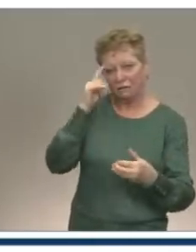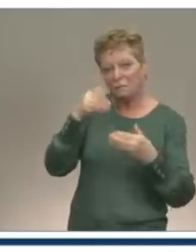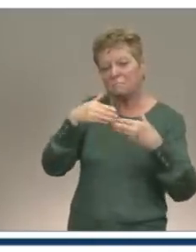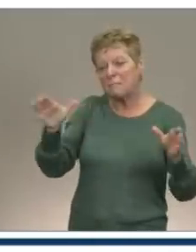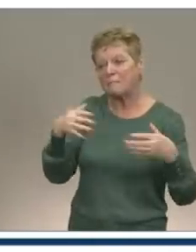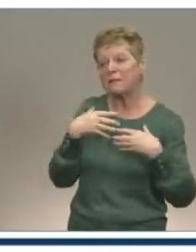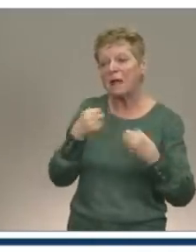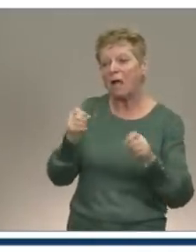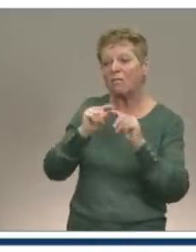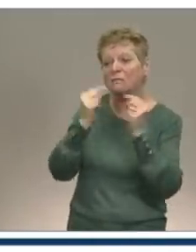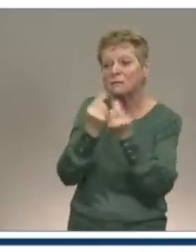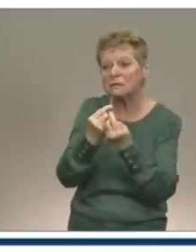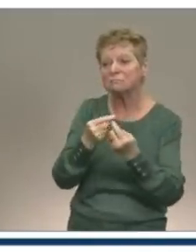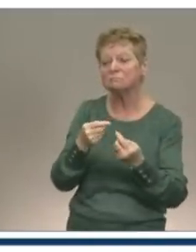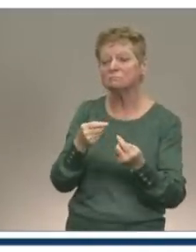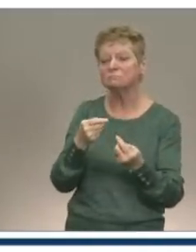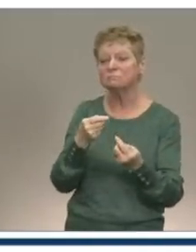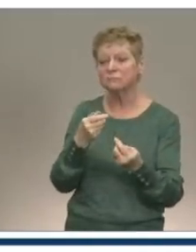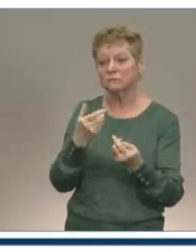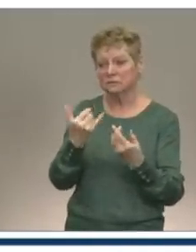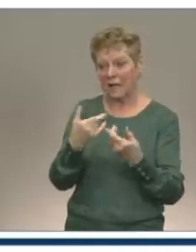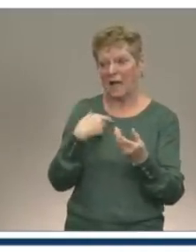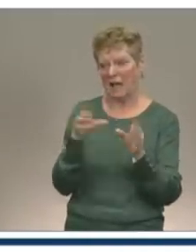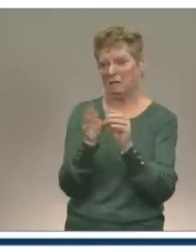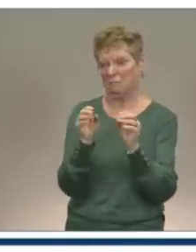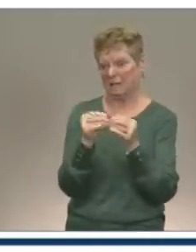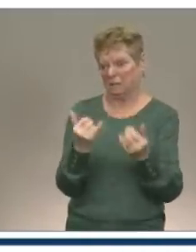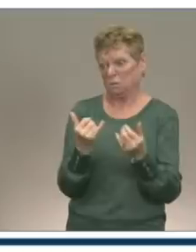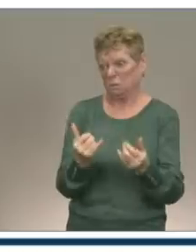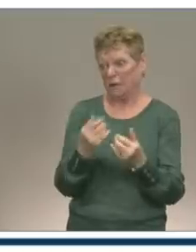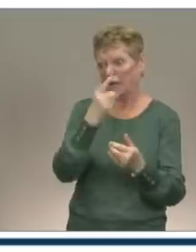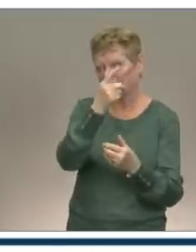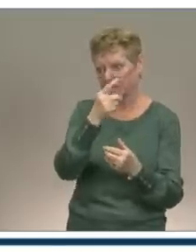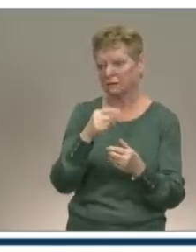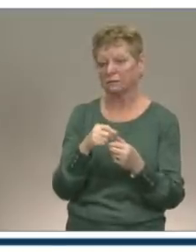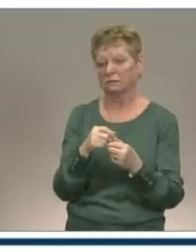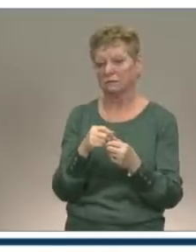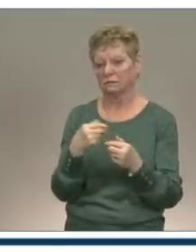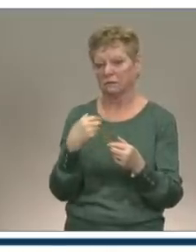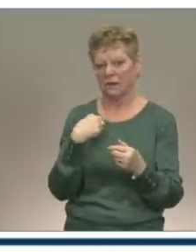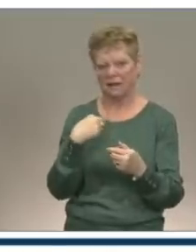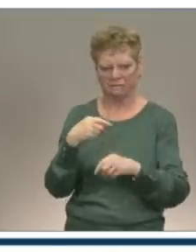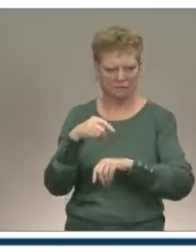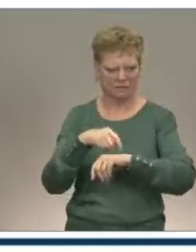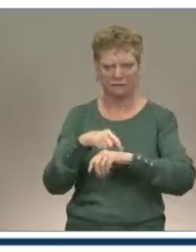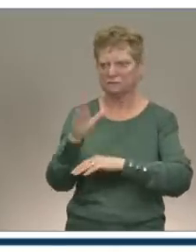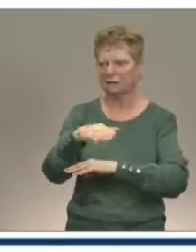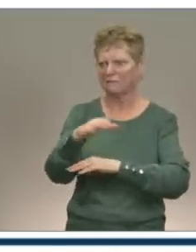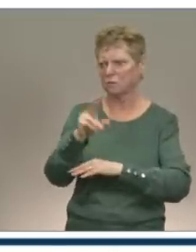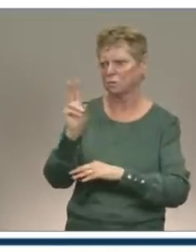team was having that uh meetings today they have a meeting at two o'clock with the saint of x